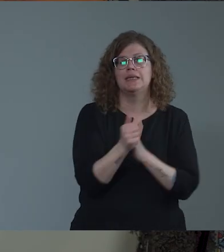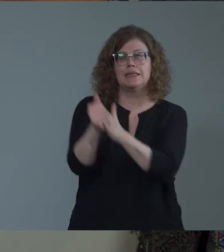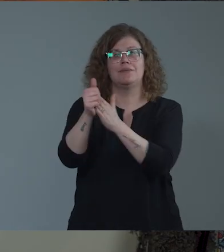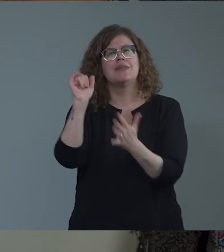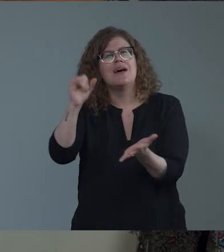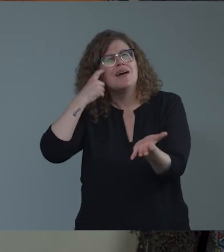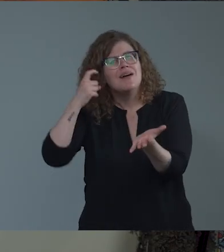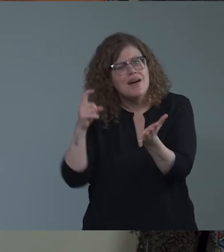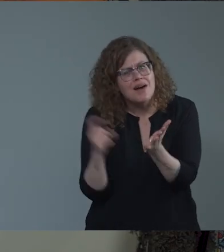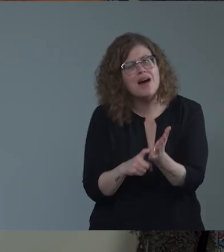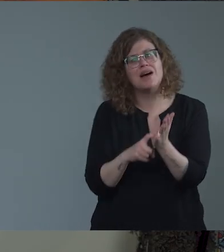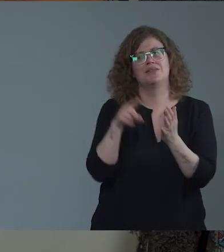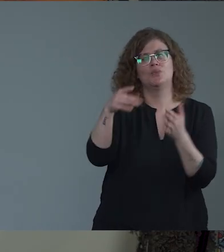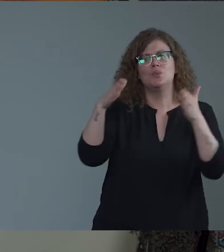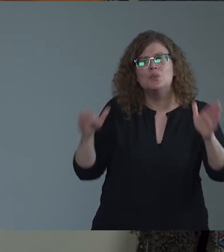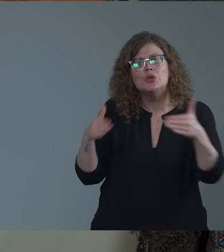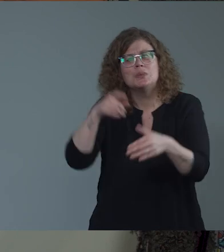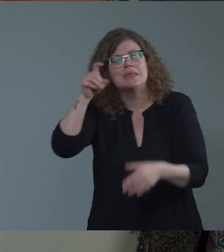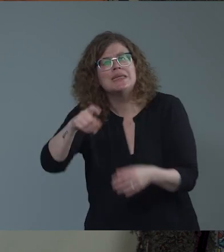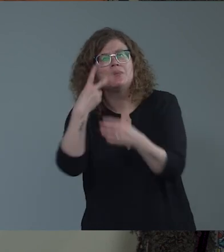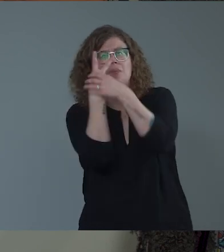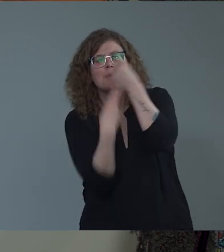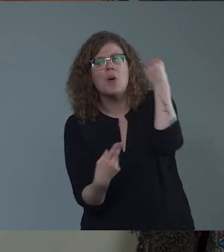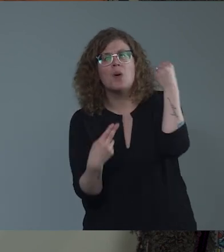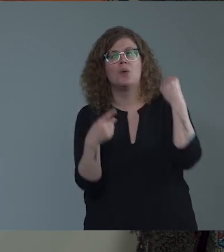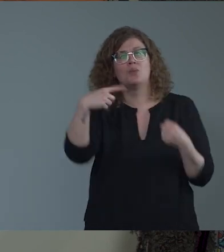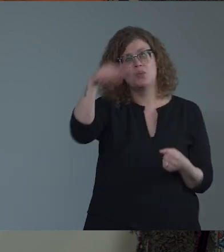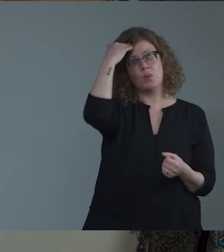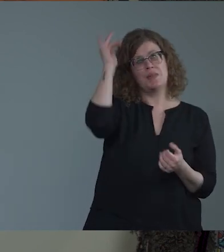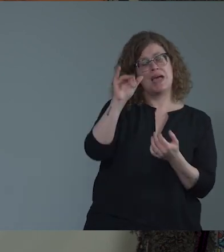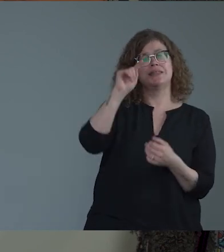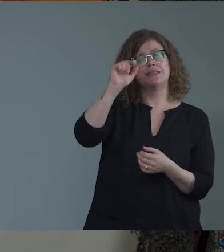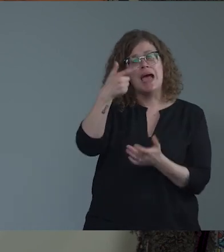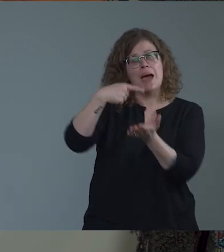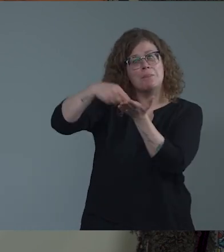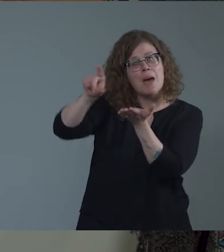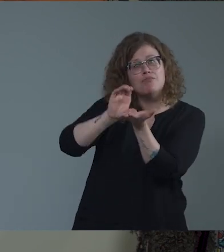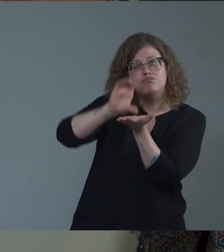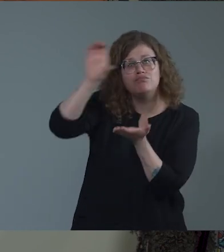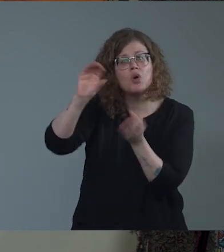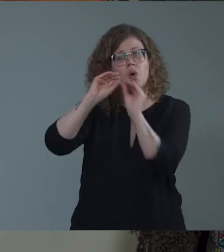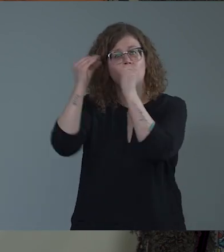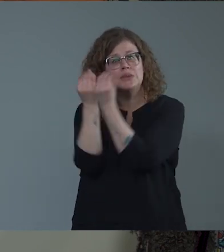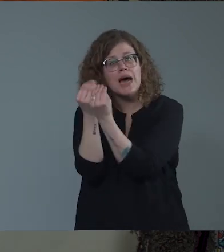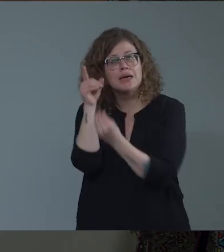that, helps Calgary shine as a as a leader in this space. That's definitely our goal.